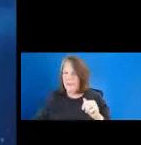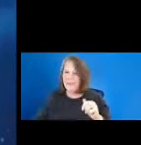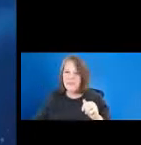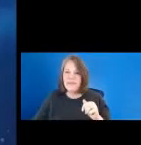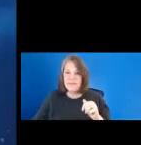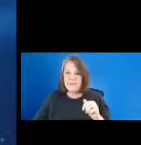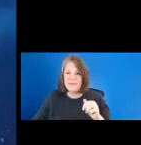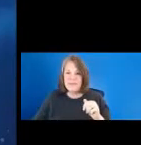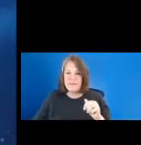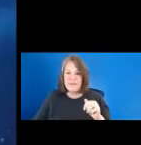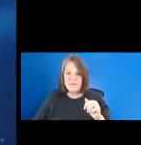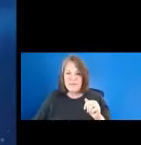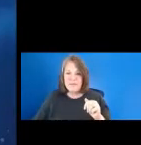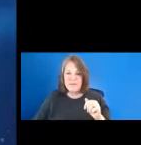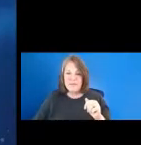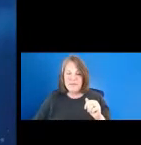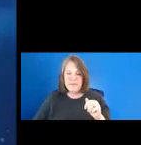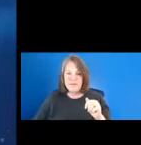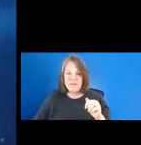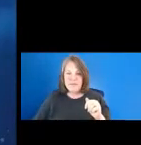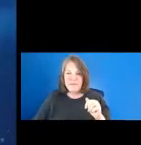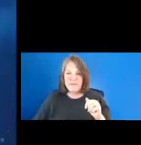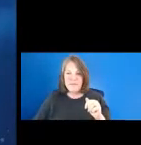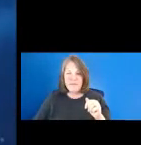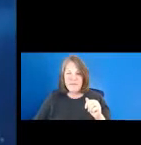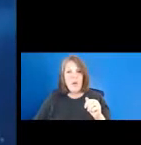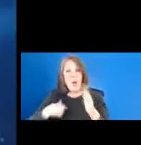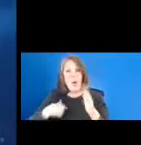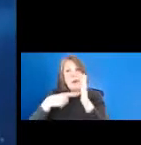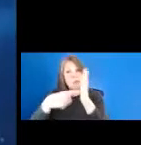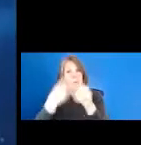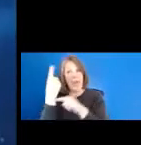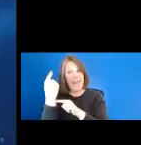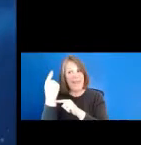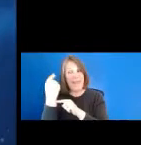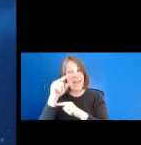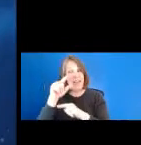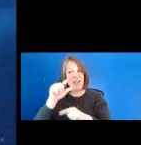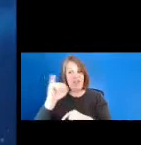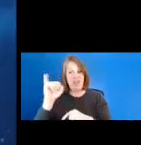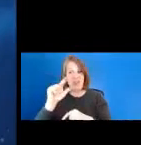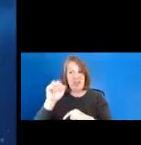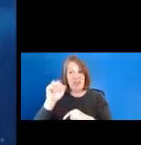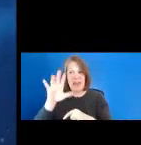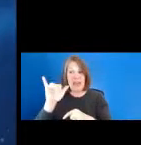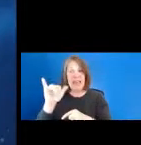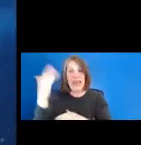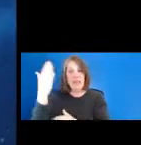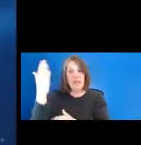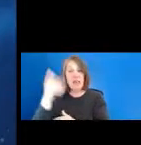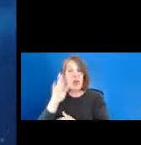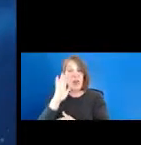an example is last years iPresentation gallery. 16:20:10 And you will have a link to this